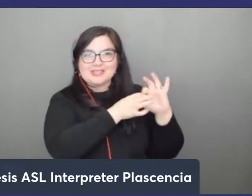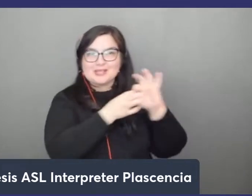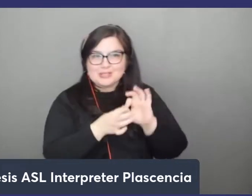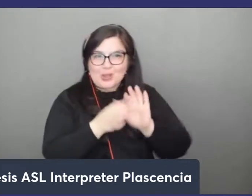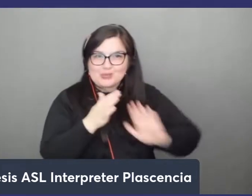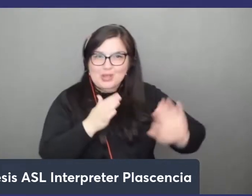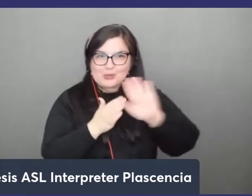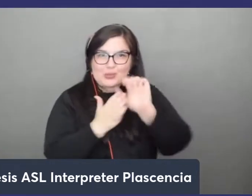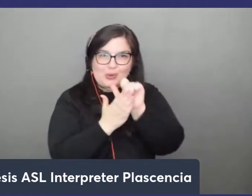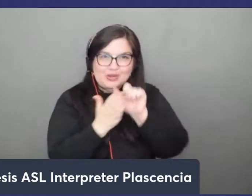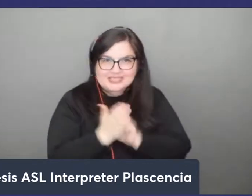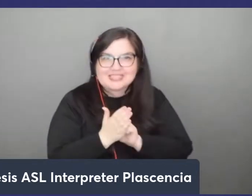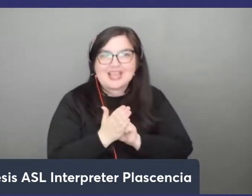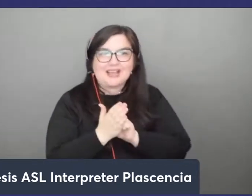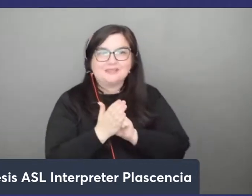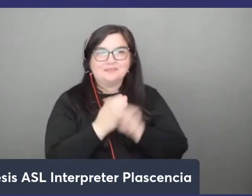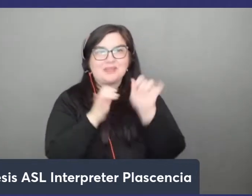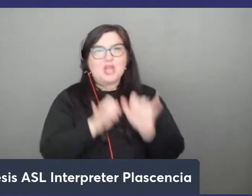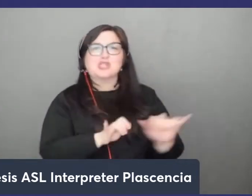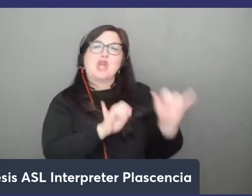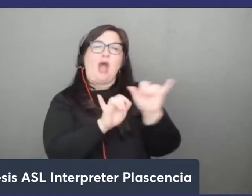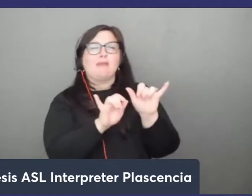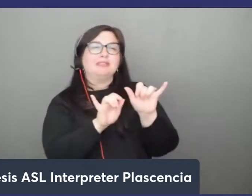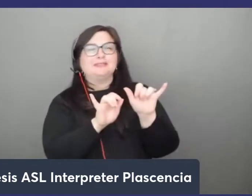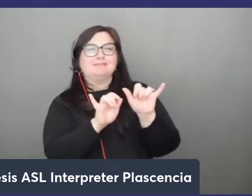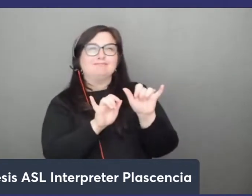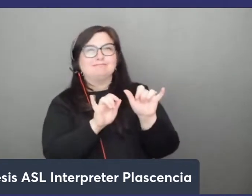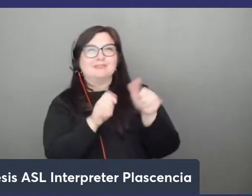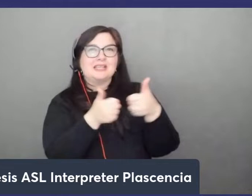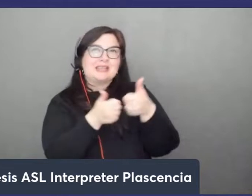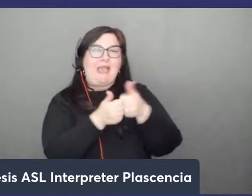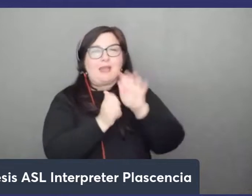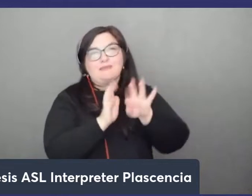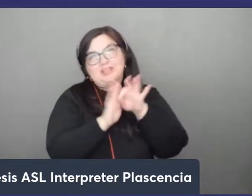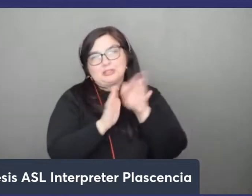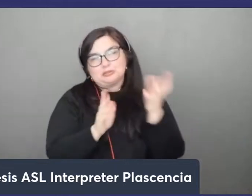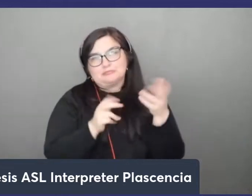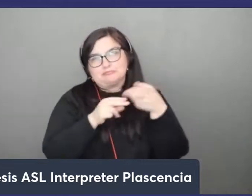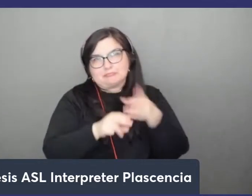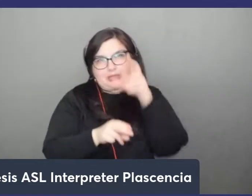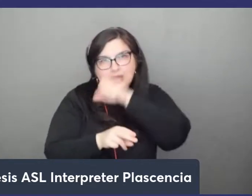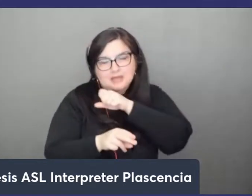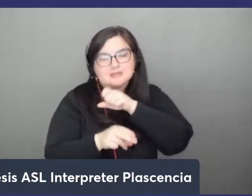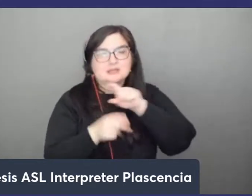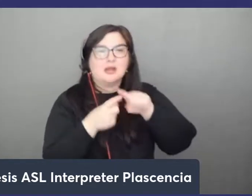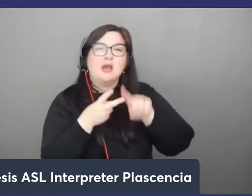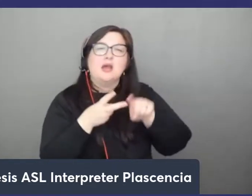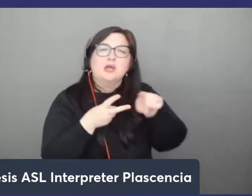a common game feature, I guess. And then you also kind of mentioned achievements.